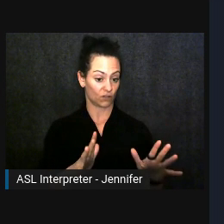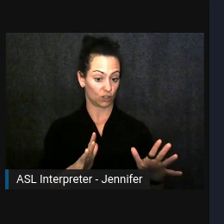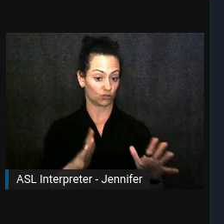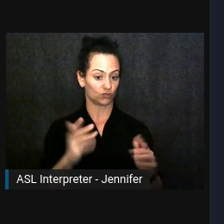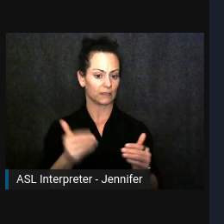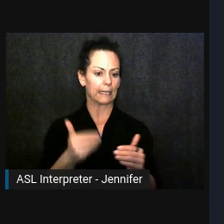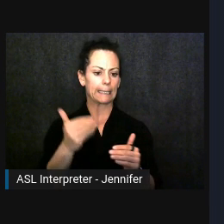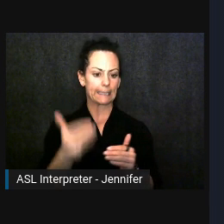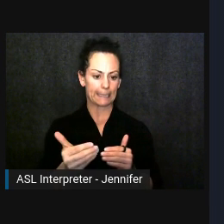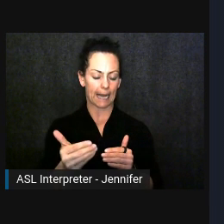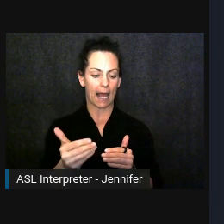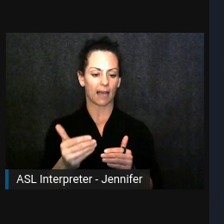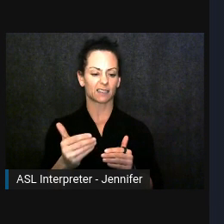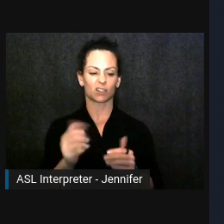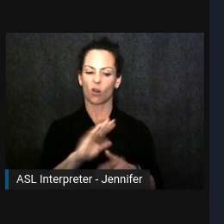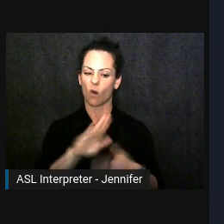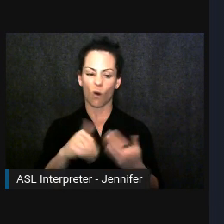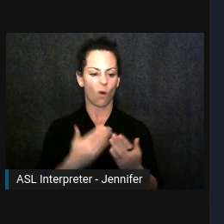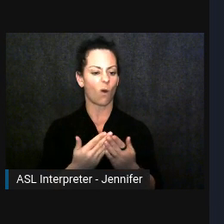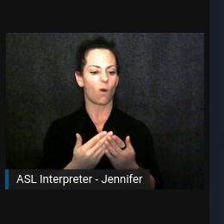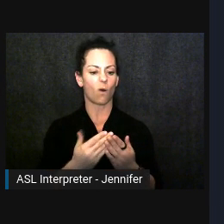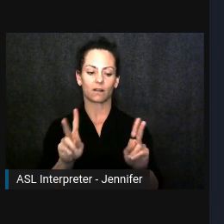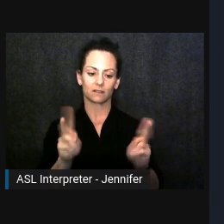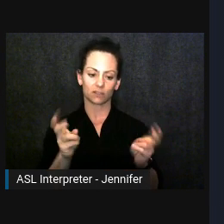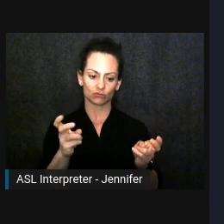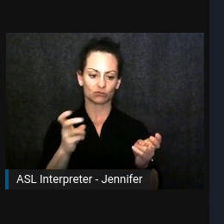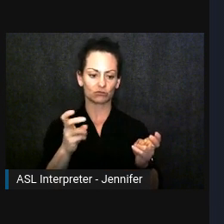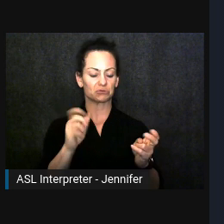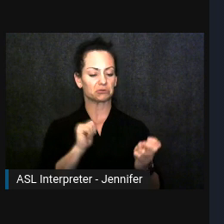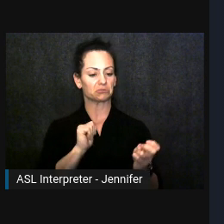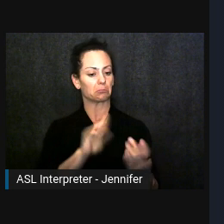that I had identified in my original audit, and we got together